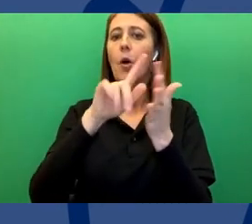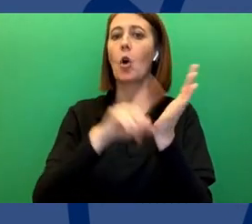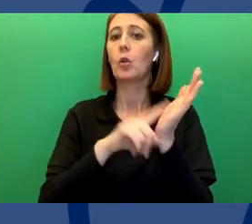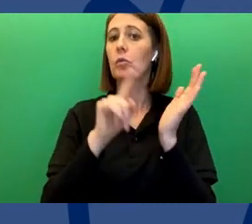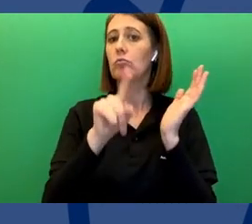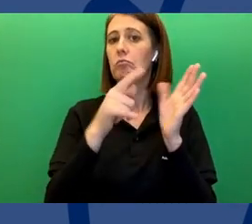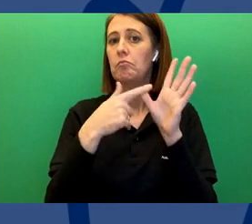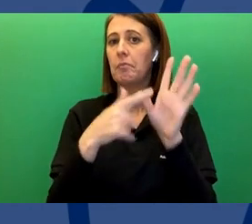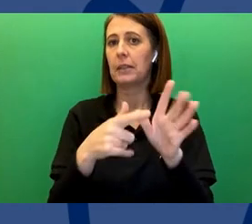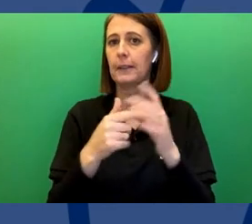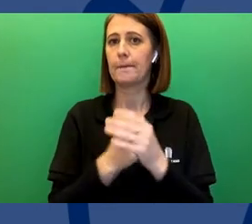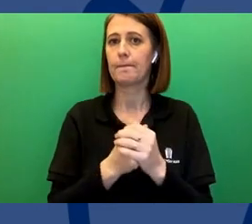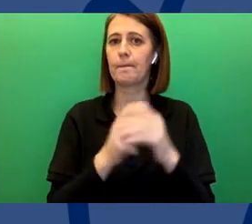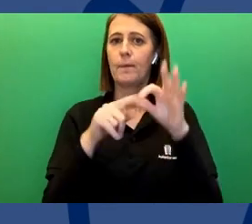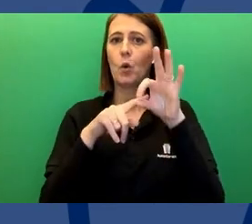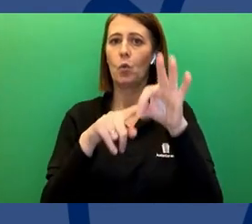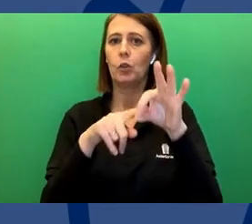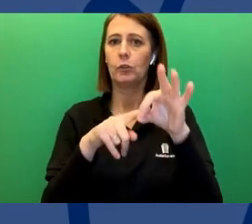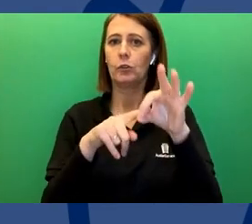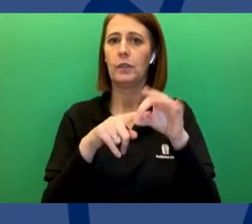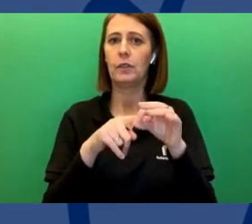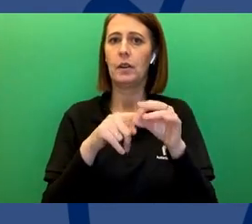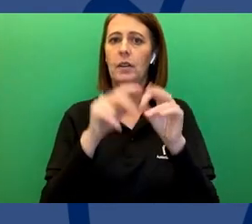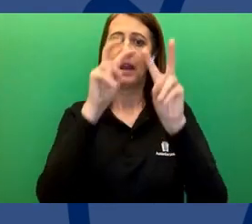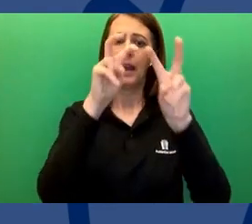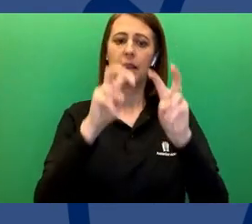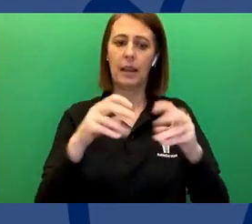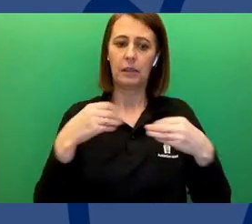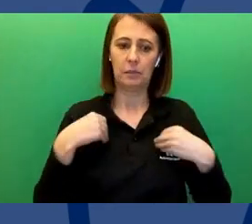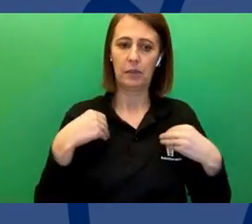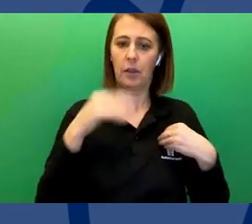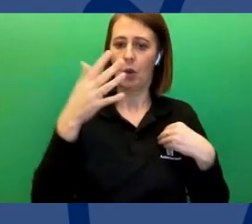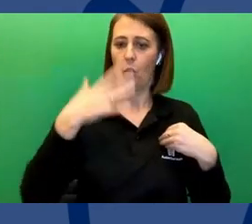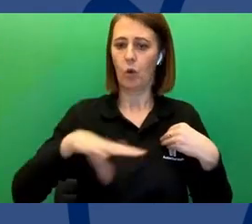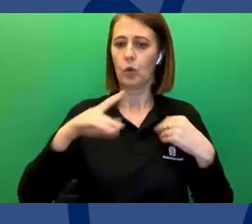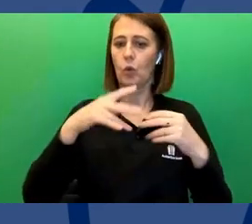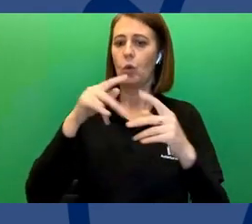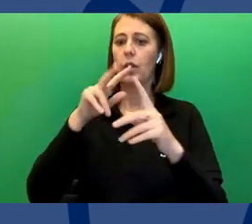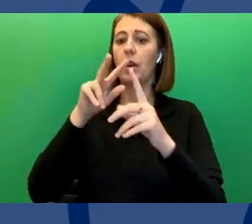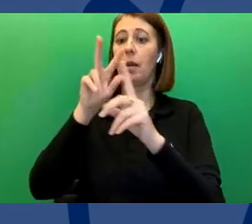is around accounting firms that are wishing to apply for the grants, and having to find